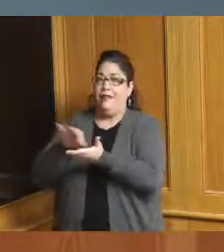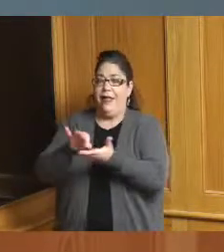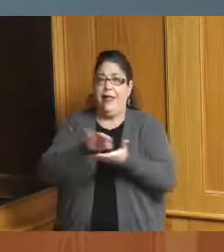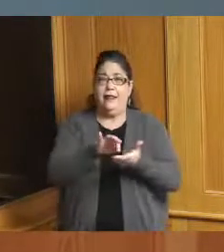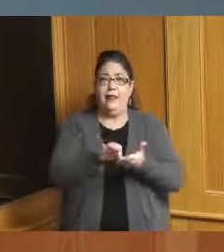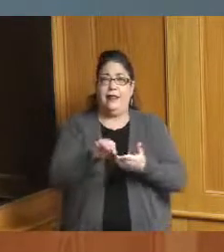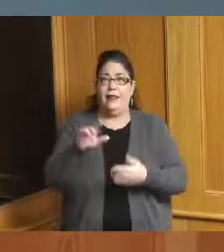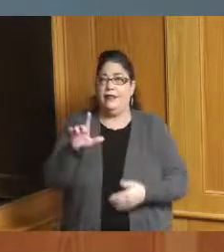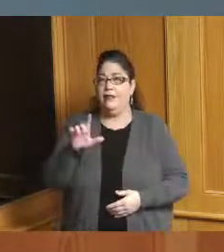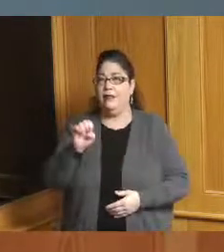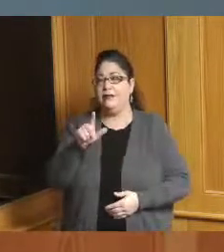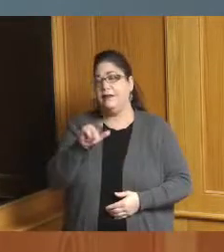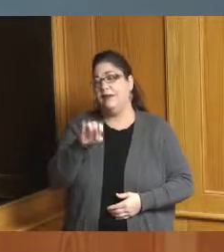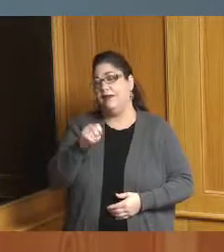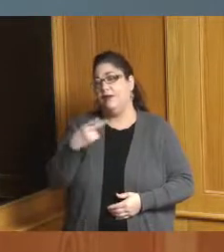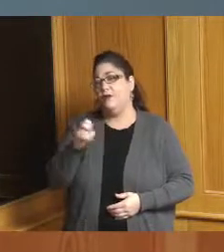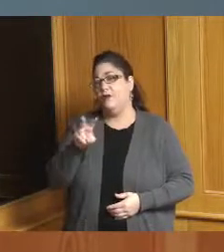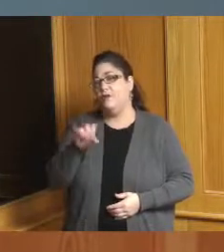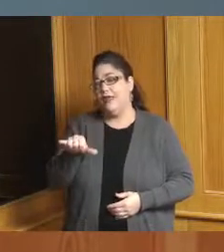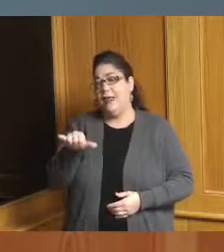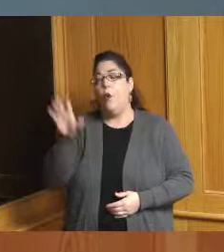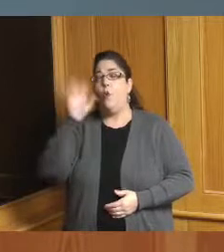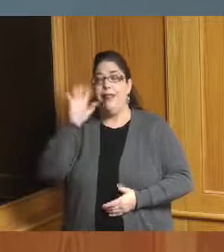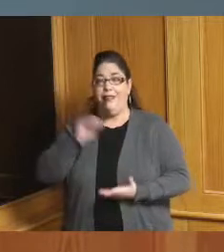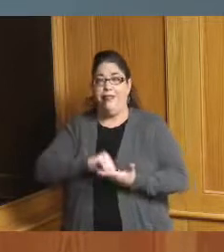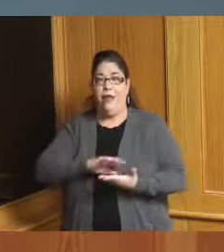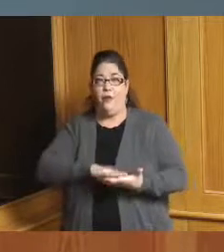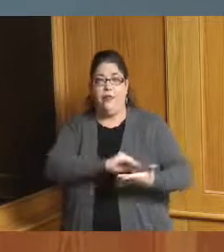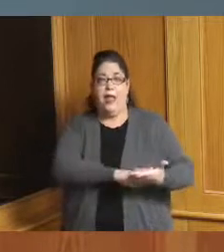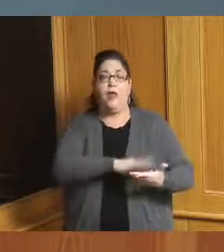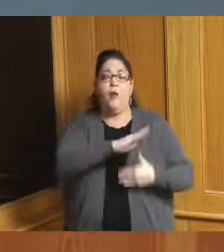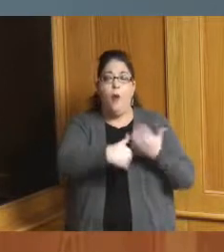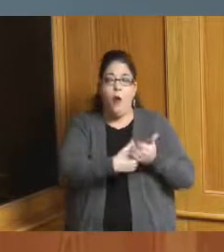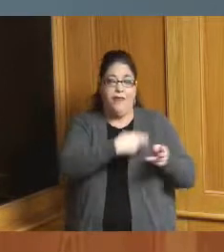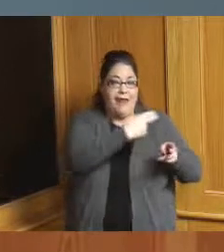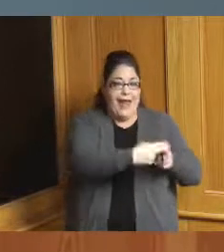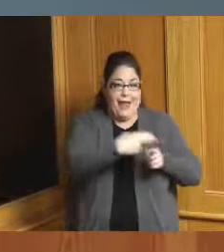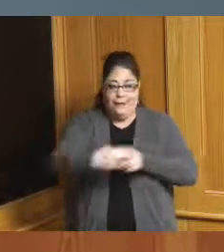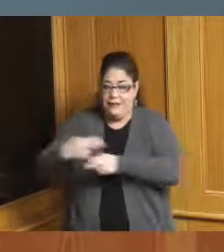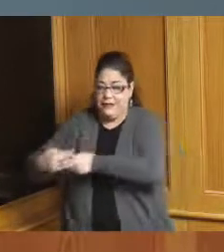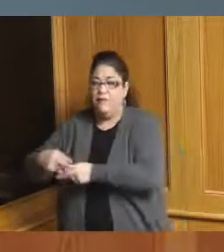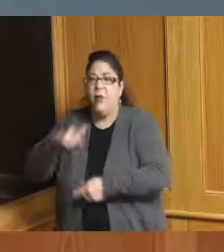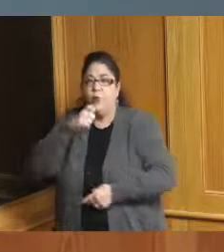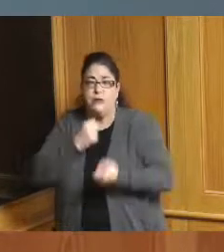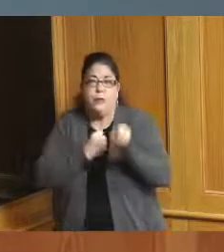Hervey our Clerk will have that all on record so I'm sure that all people know that we are